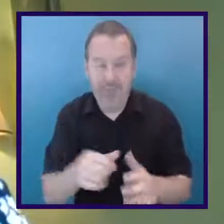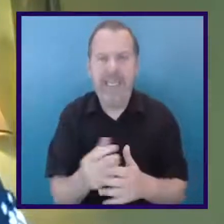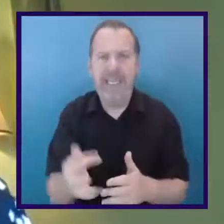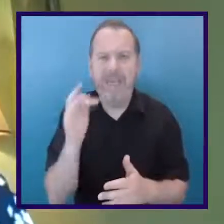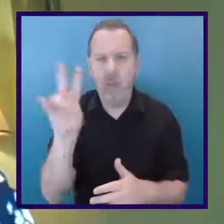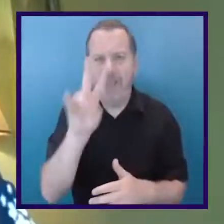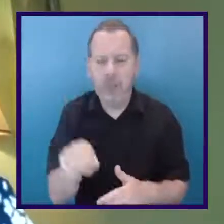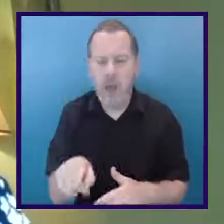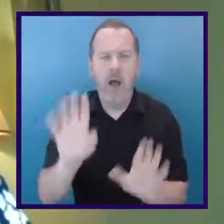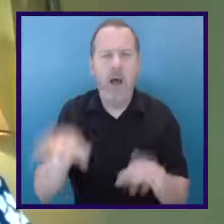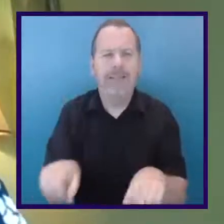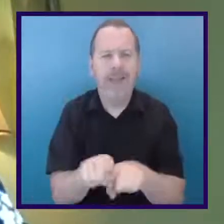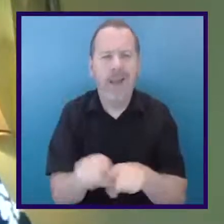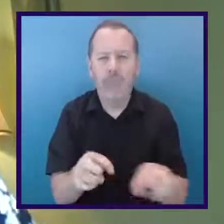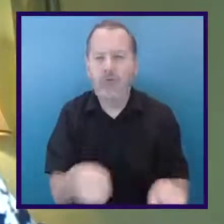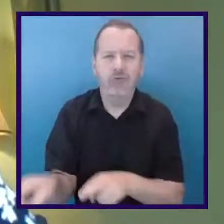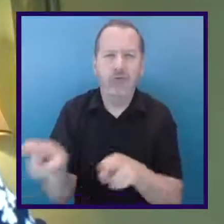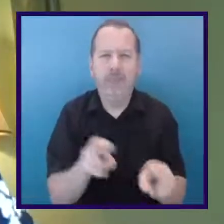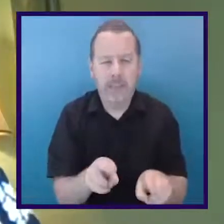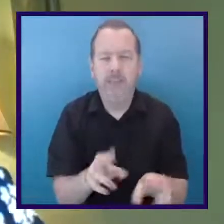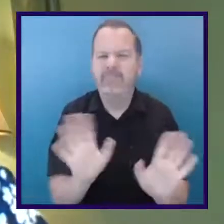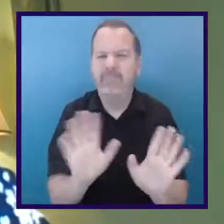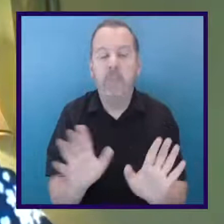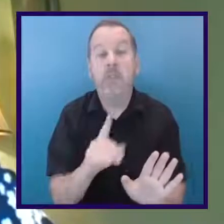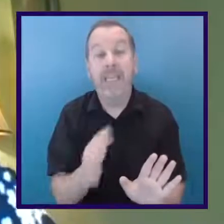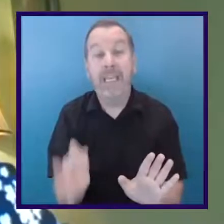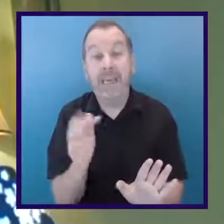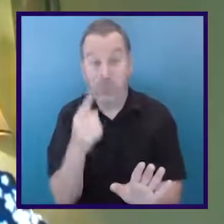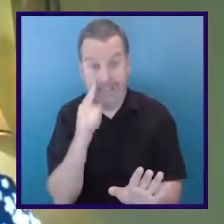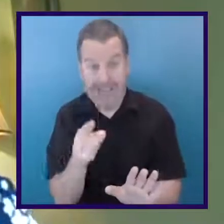you like or issue you want to raise, please do use the thumbs up button and that will